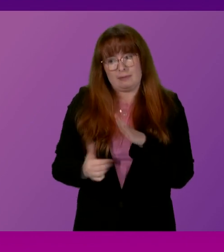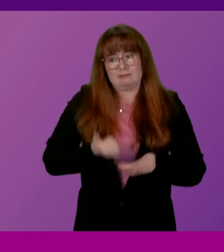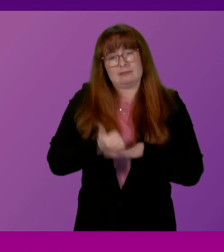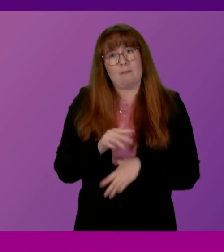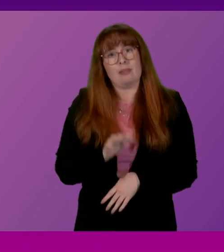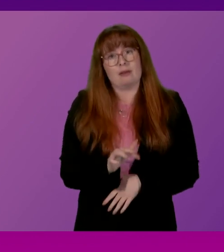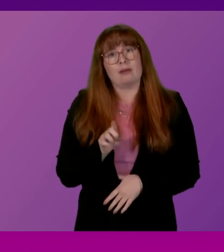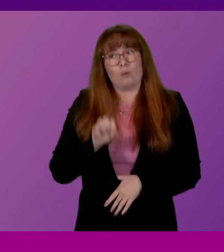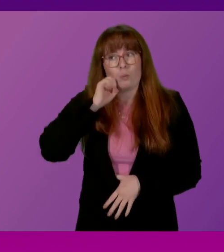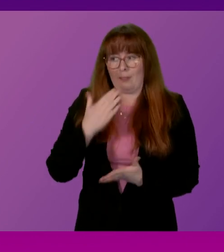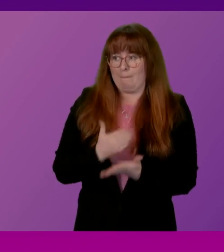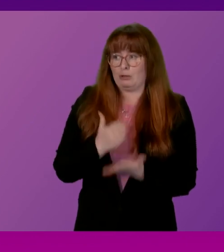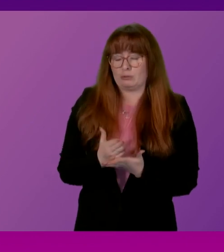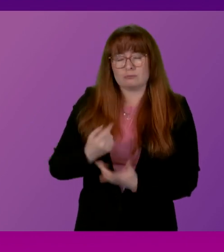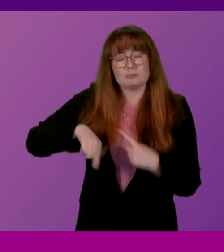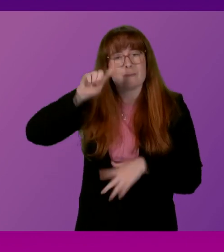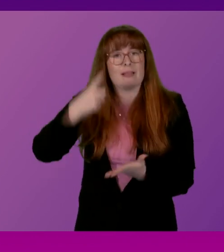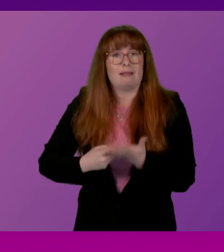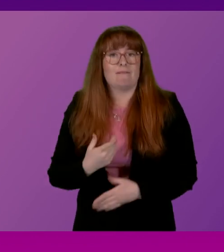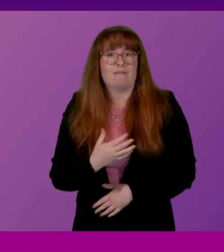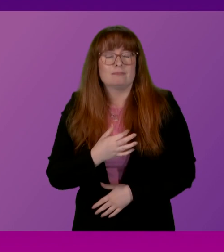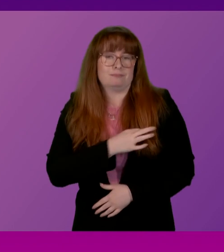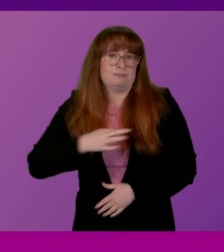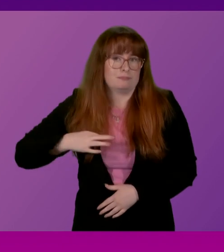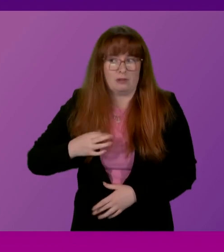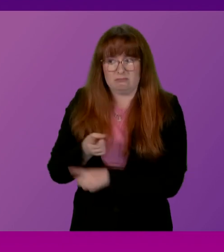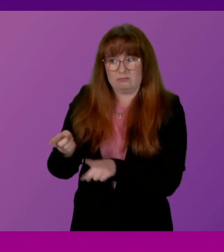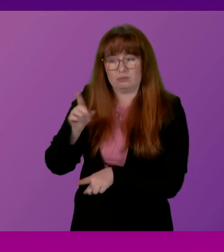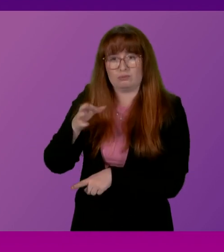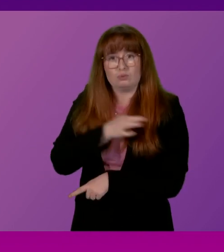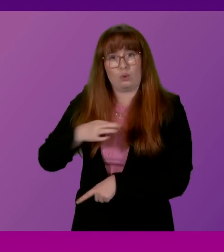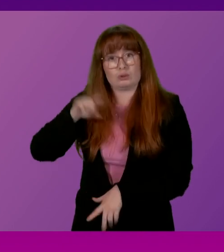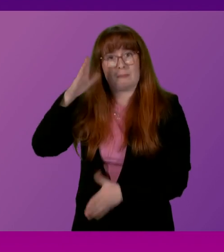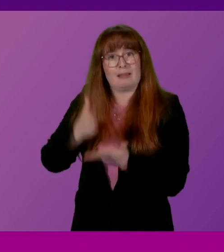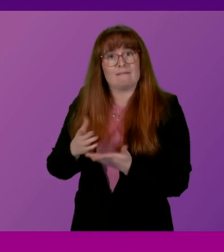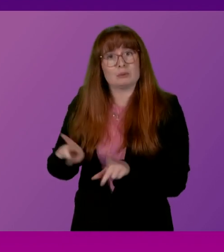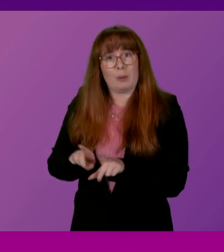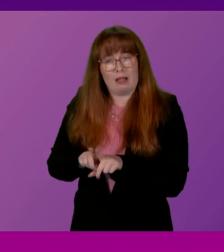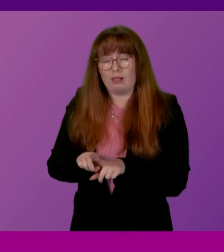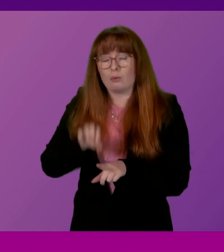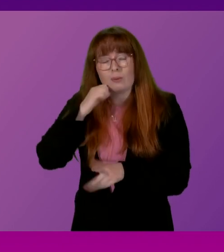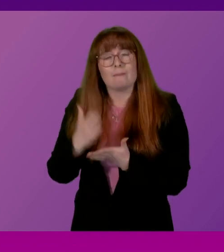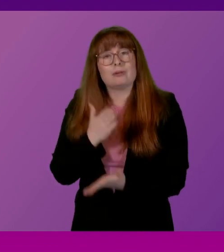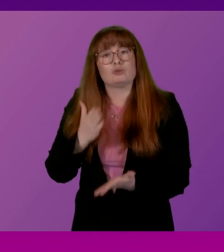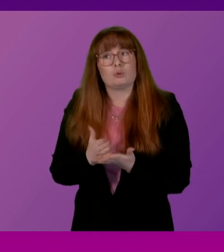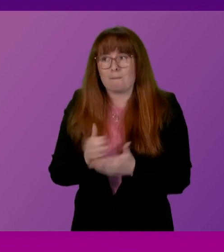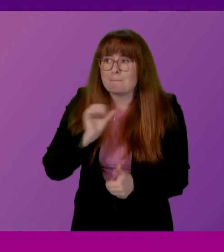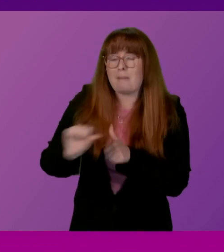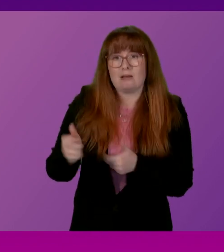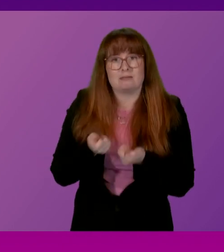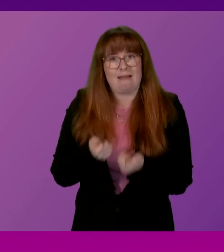will ensure the best possible care for the sickest babies.